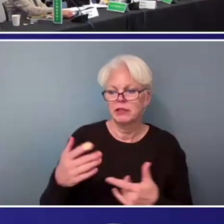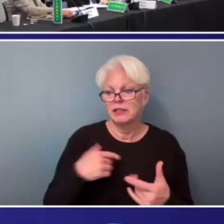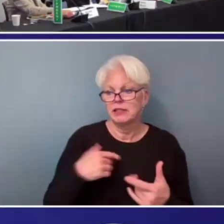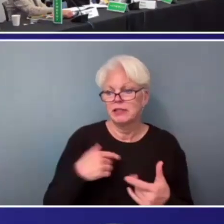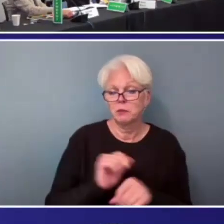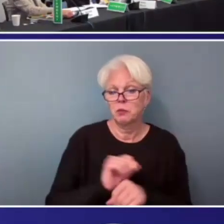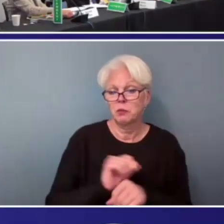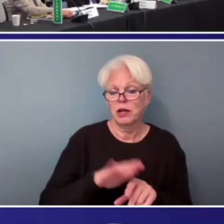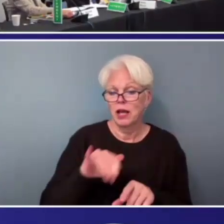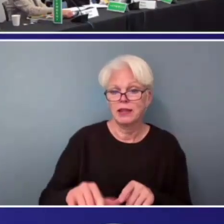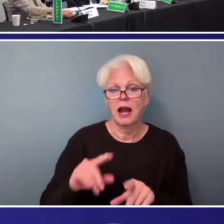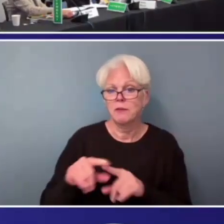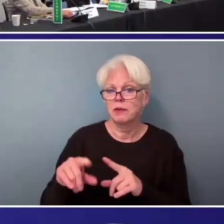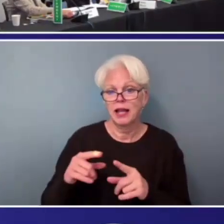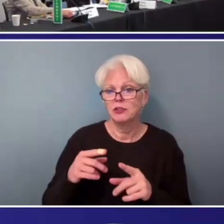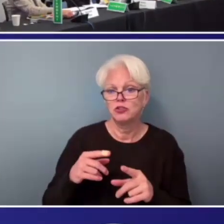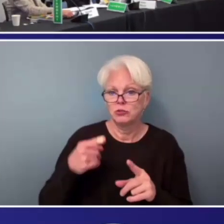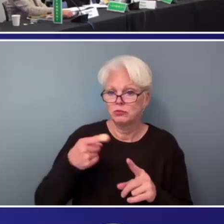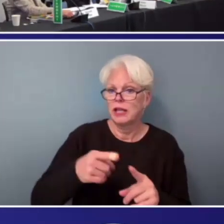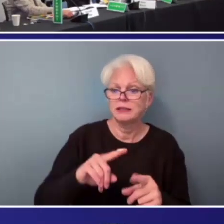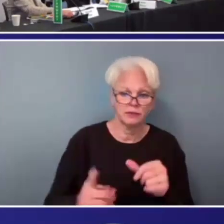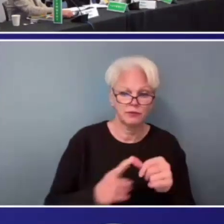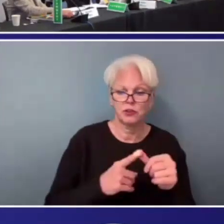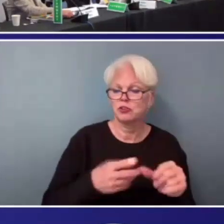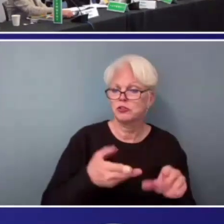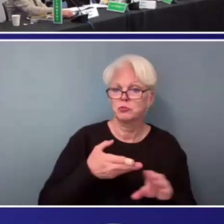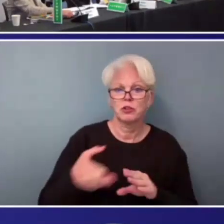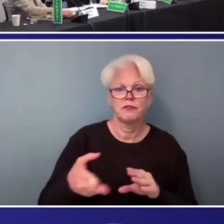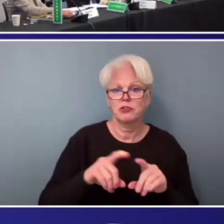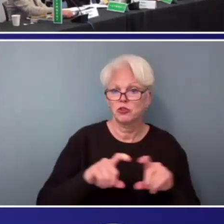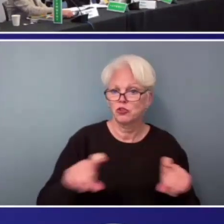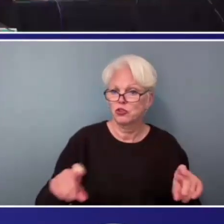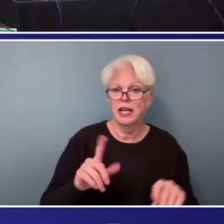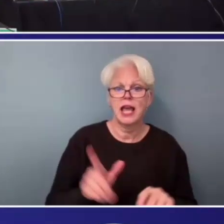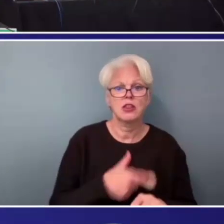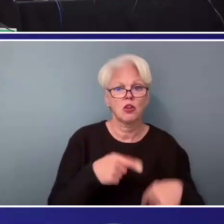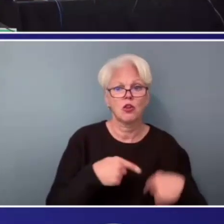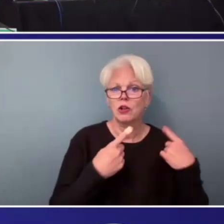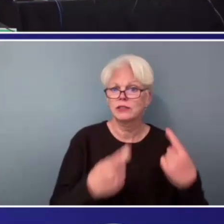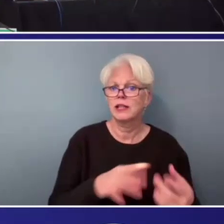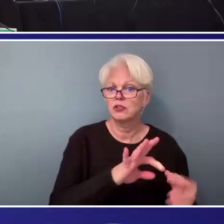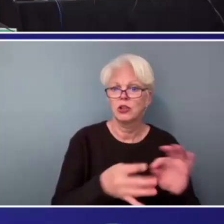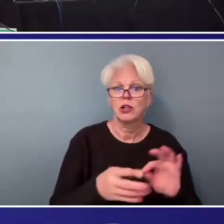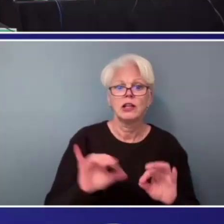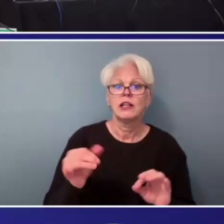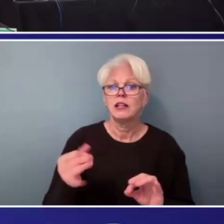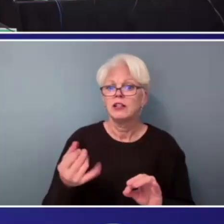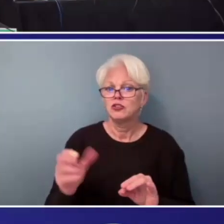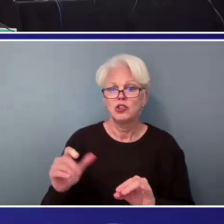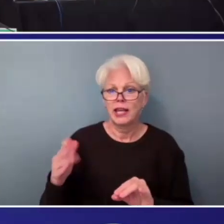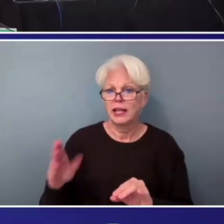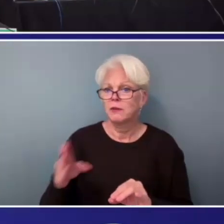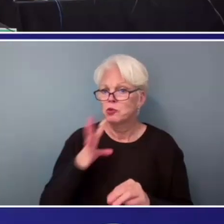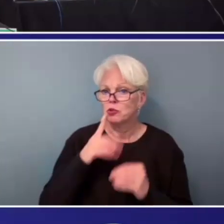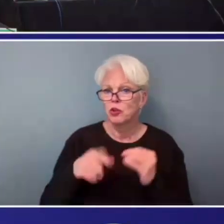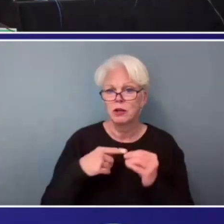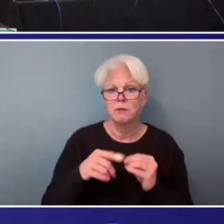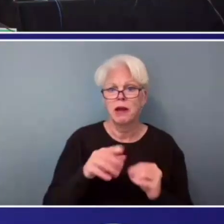him as first professional degrees and the long-standing interpretation, Jake, do you want to talk a little bit about master's in divinity and master's